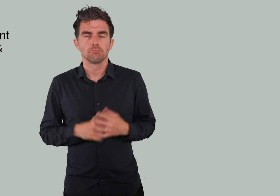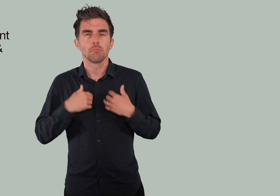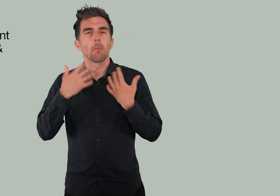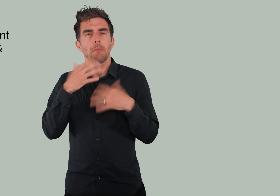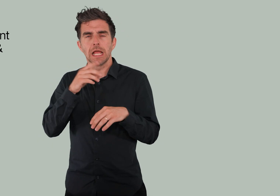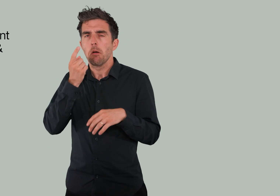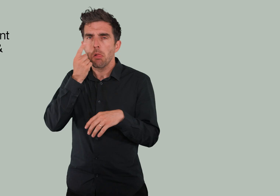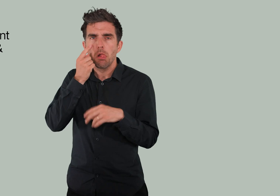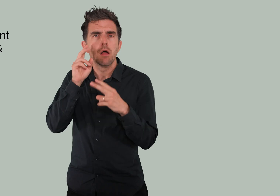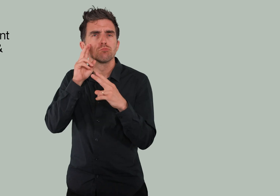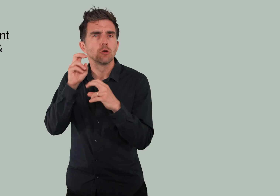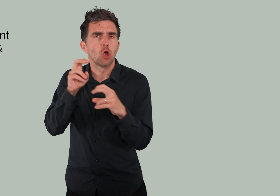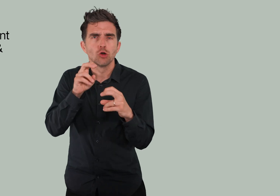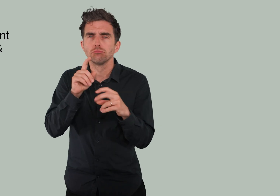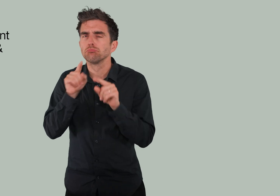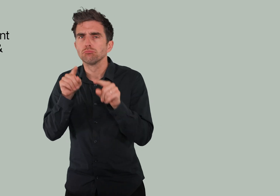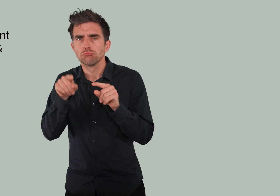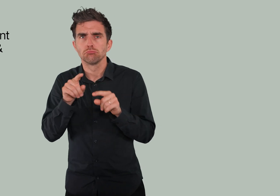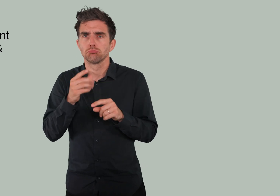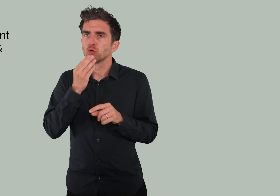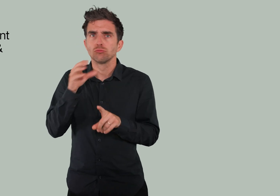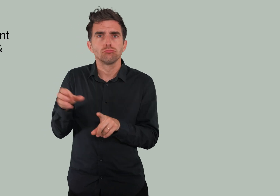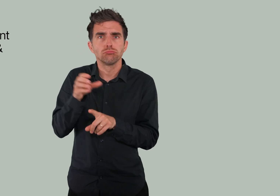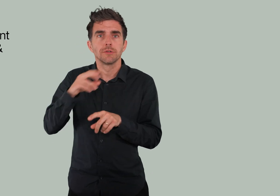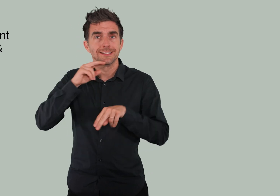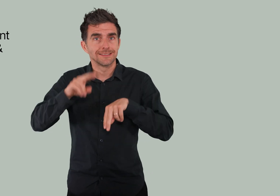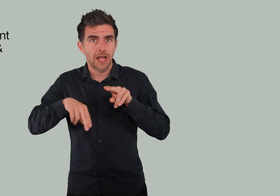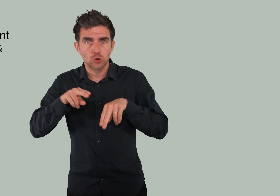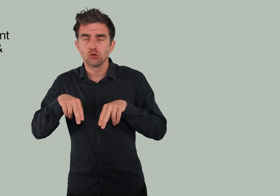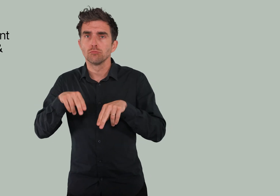We undertook exploratory research regarding the use of assessors with